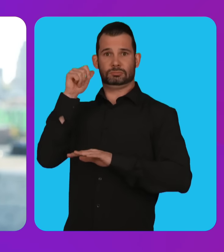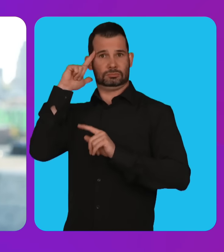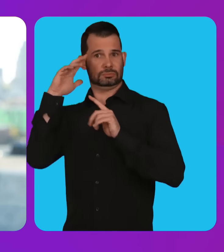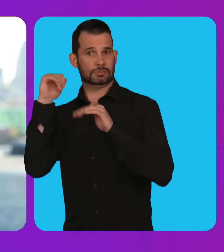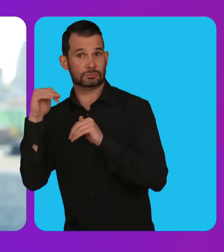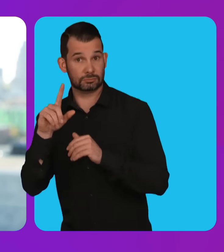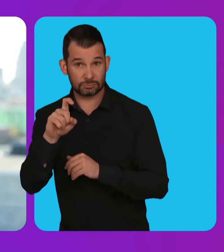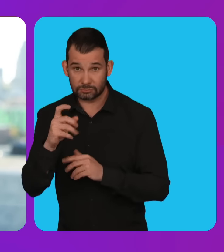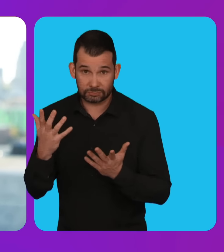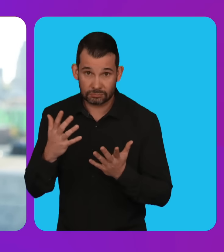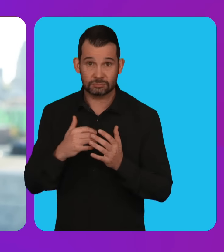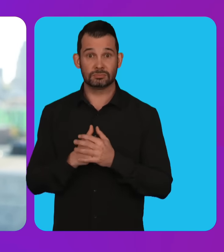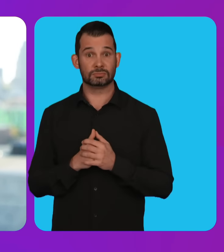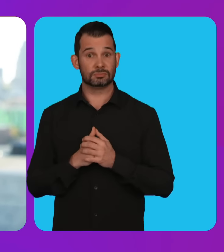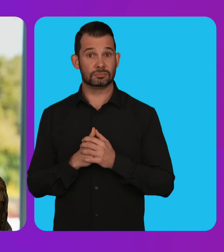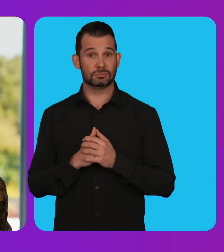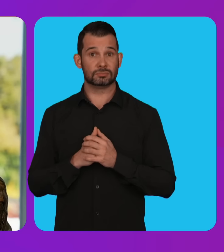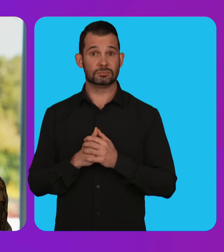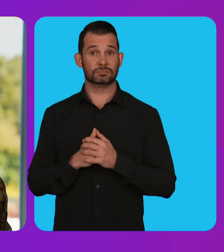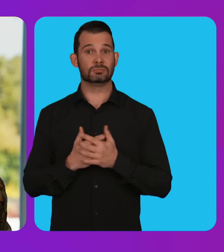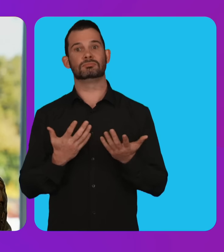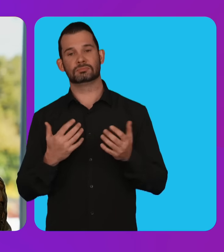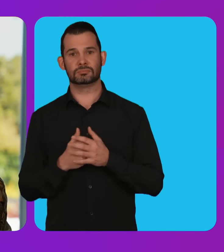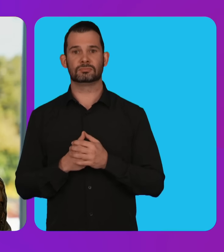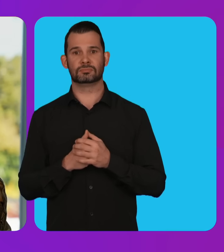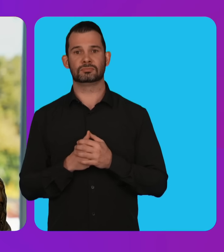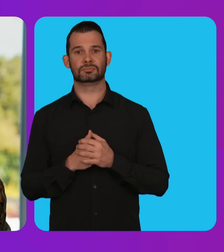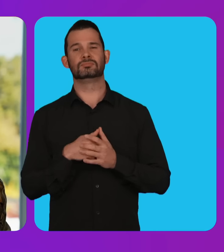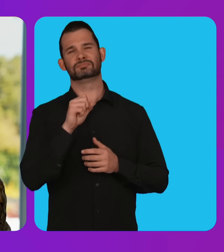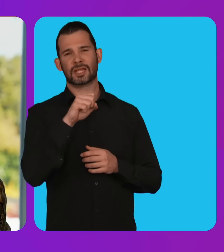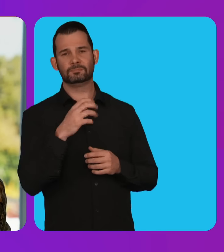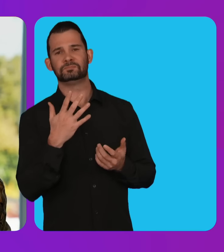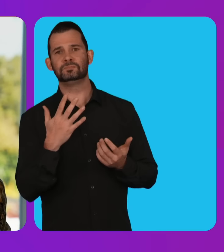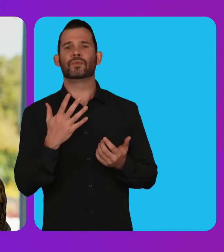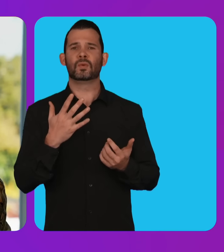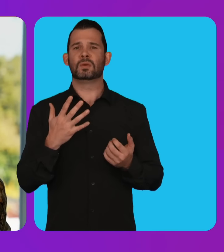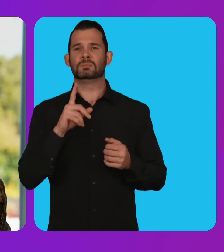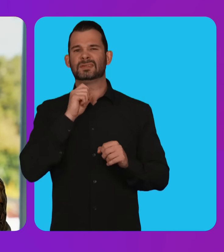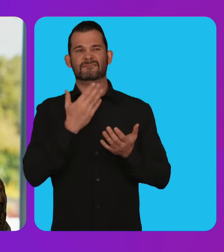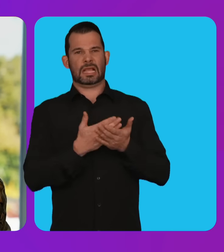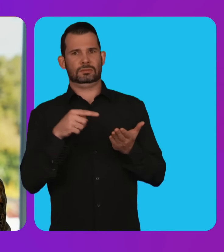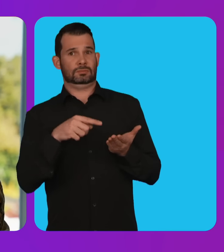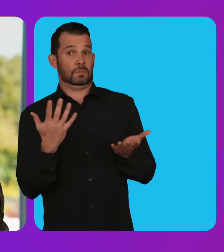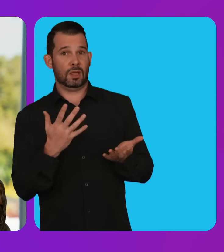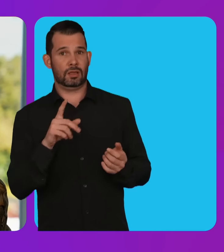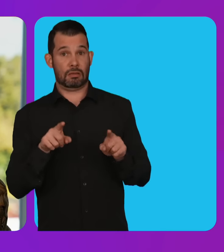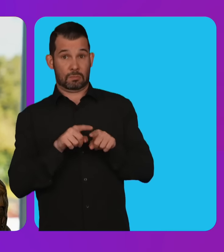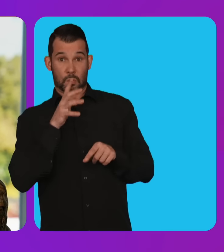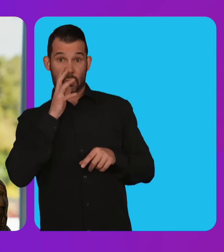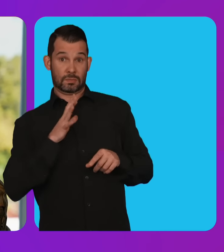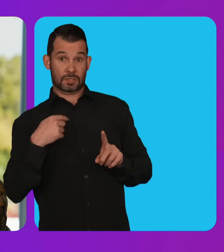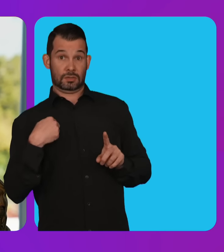didn't necessarily expect. [Interpreter 1] Yeah, there's the fact that, as a woman,